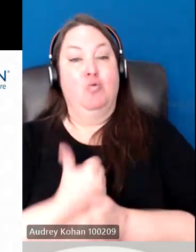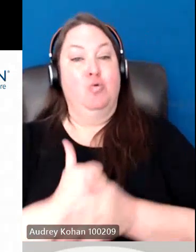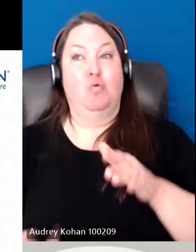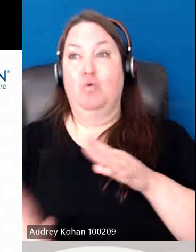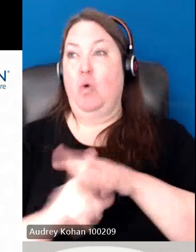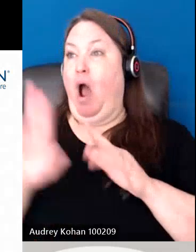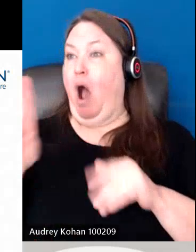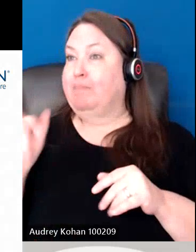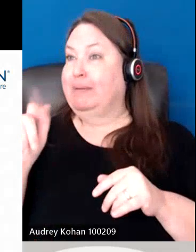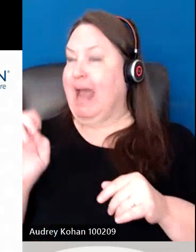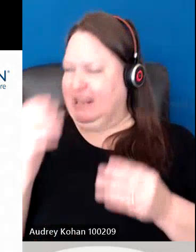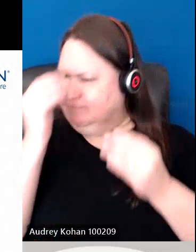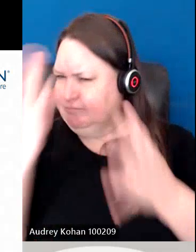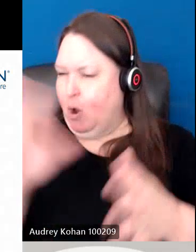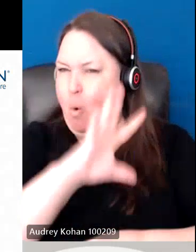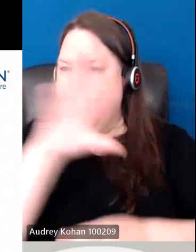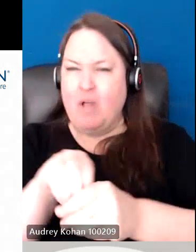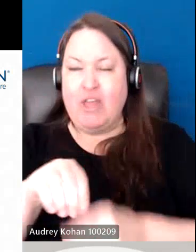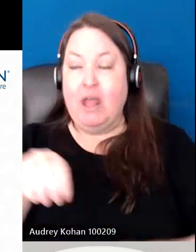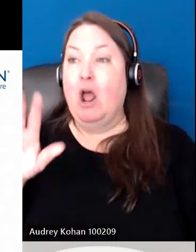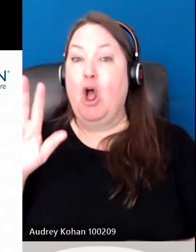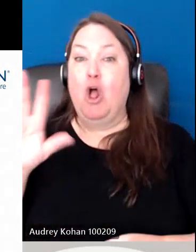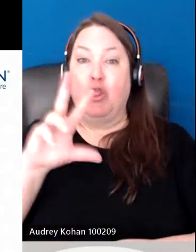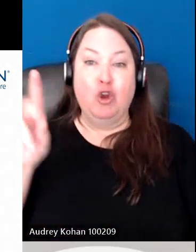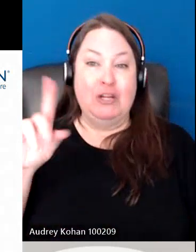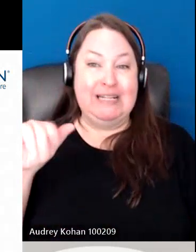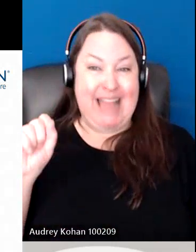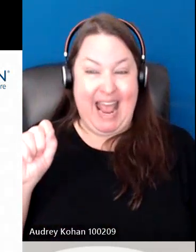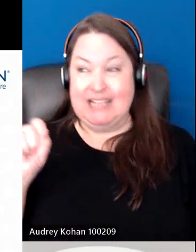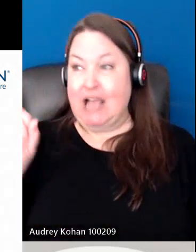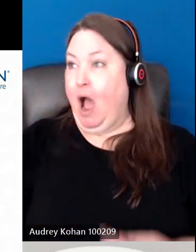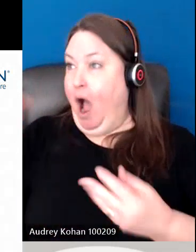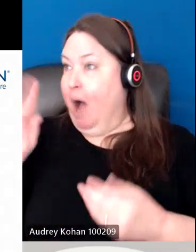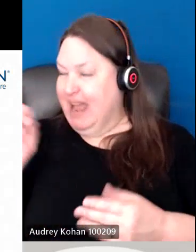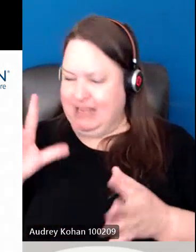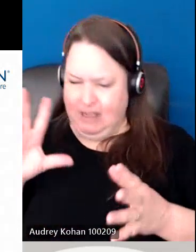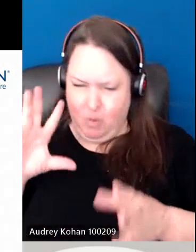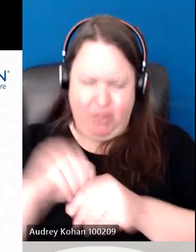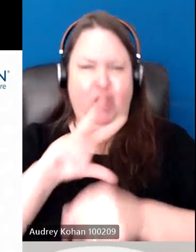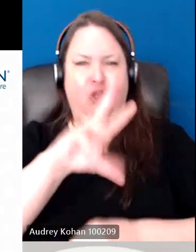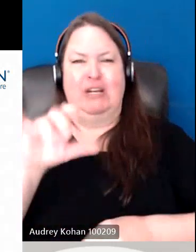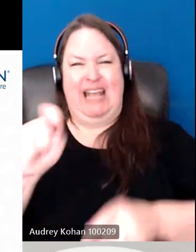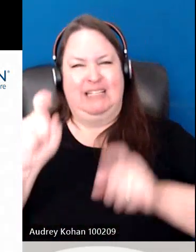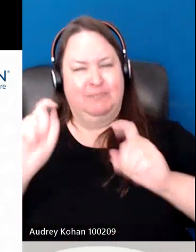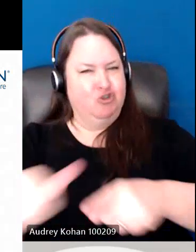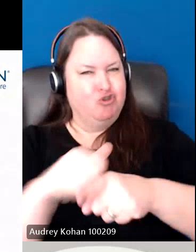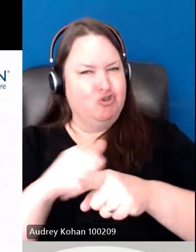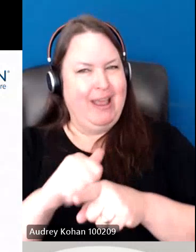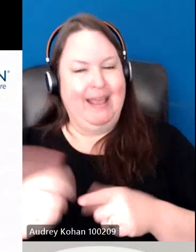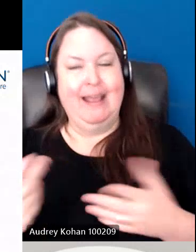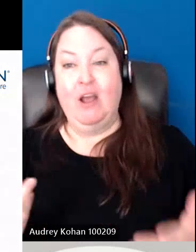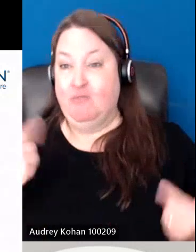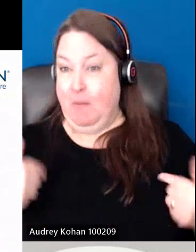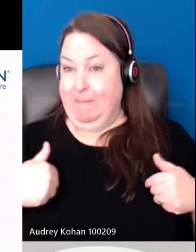and within 30 days of the implementation updates as required so uh for me it was a logistical